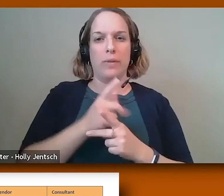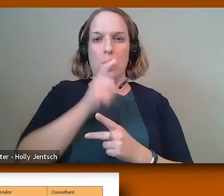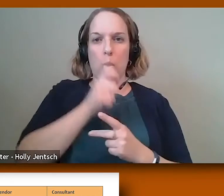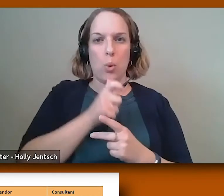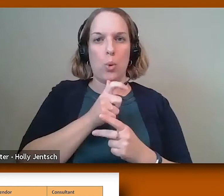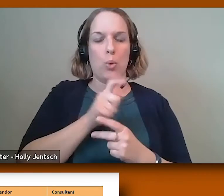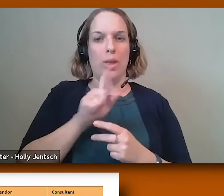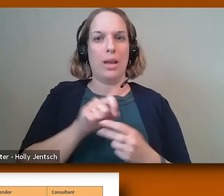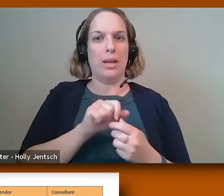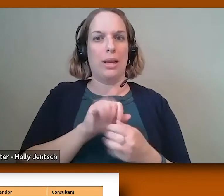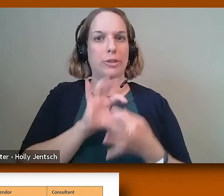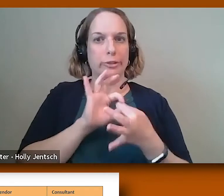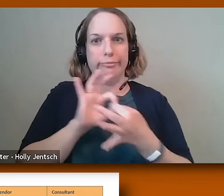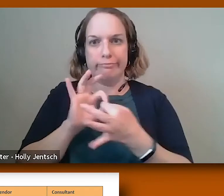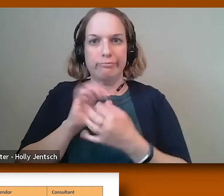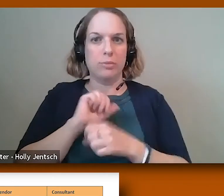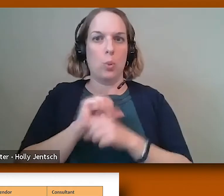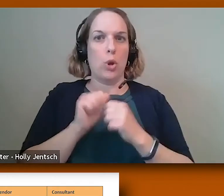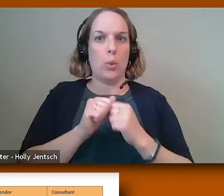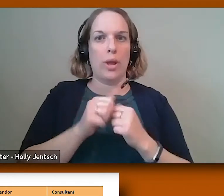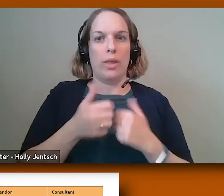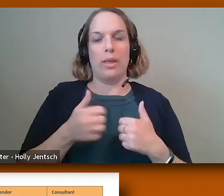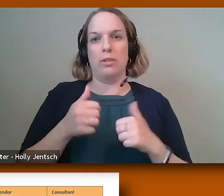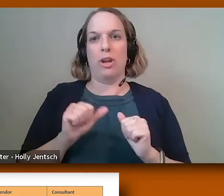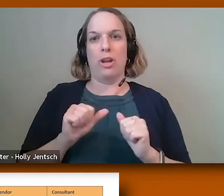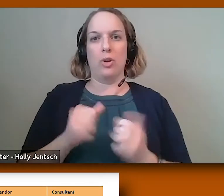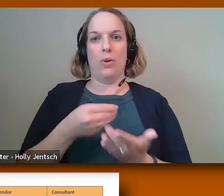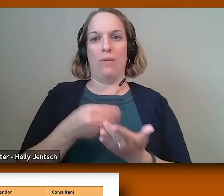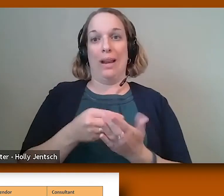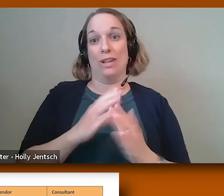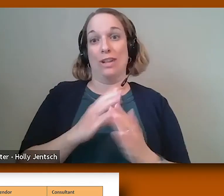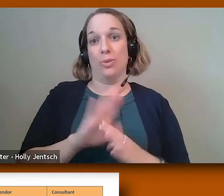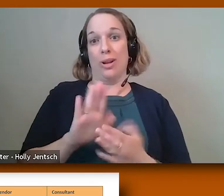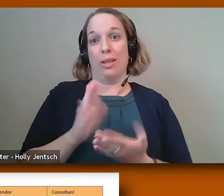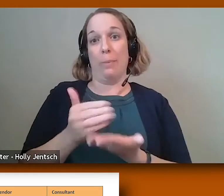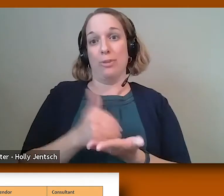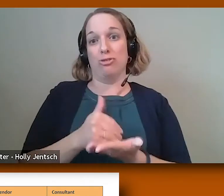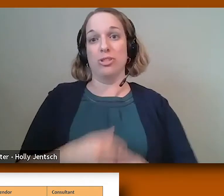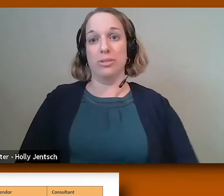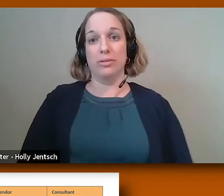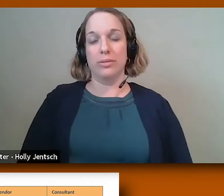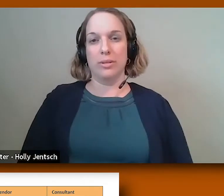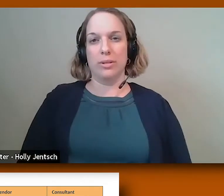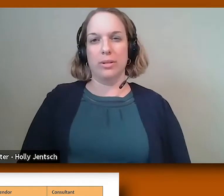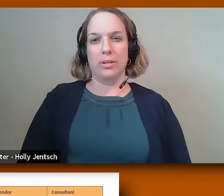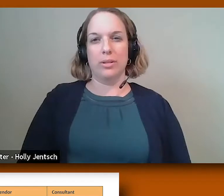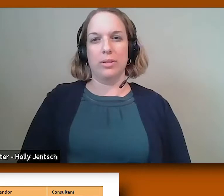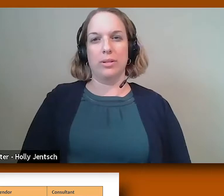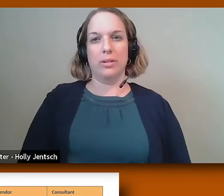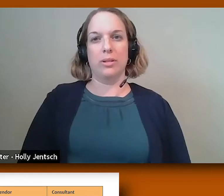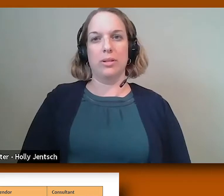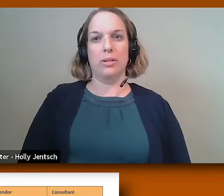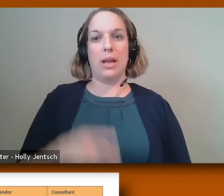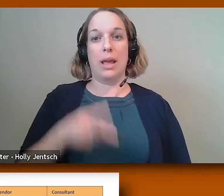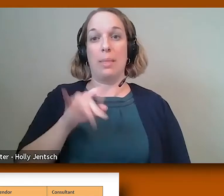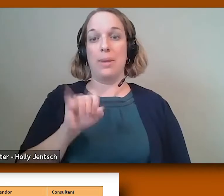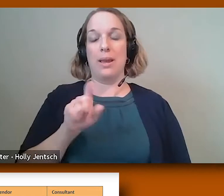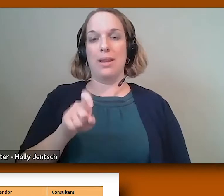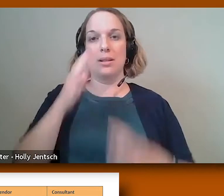and how it financially affects their budget. As a PI, you need to decide what type of work or research